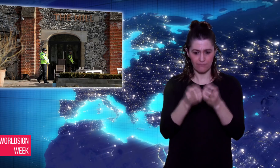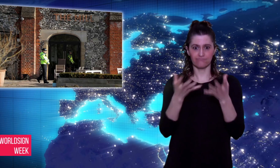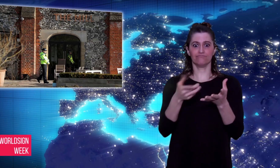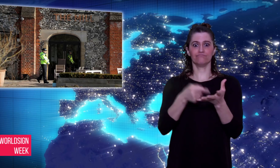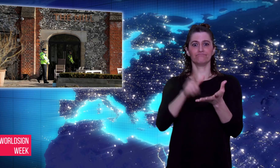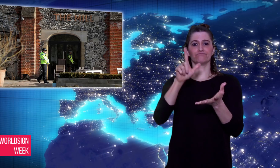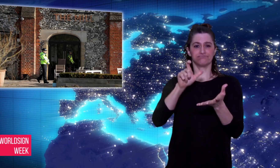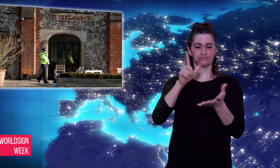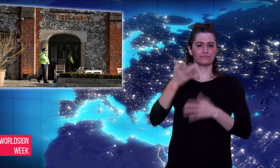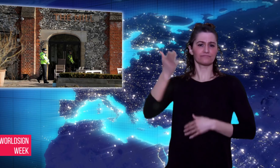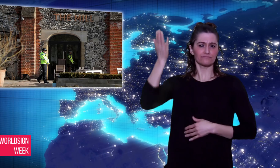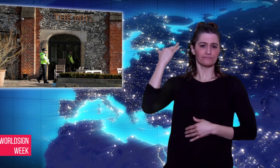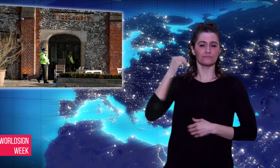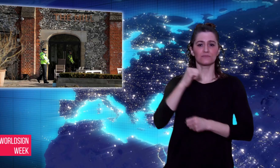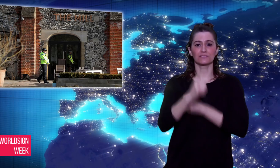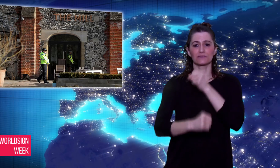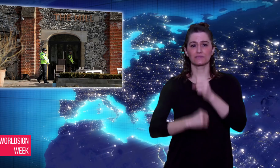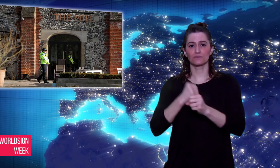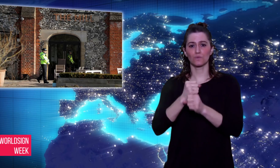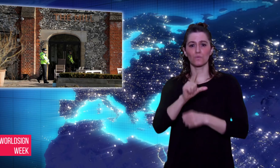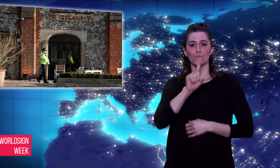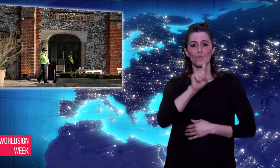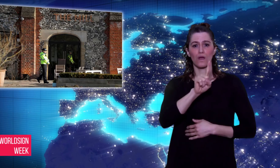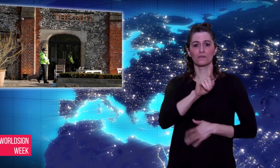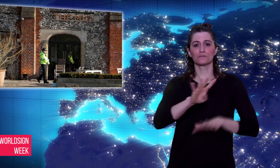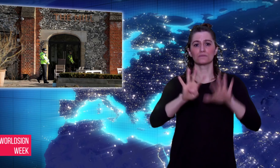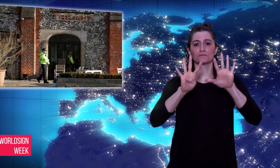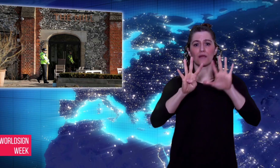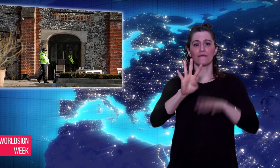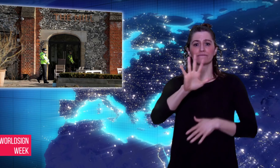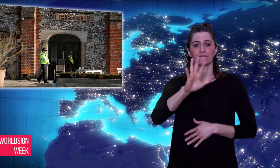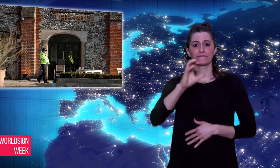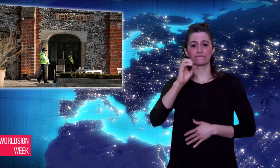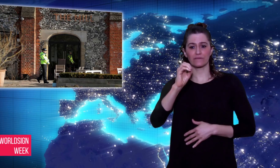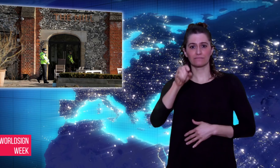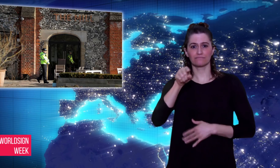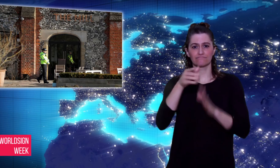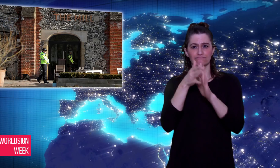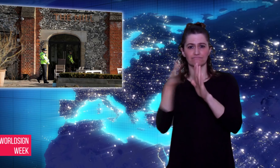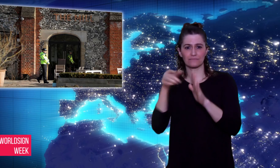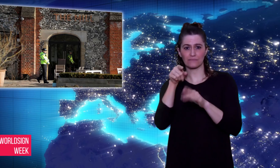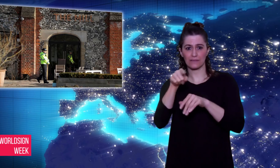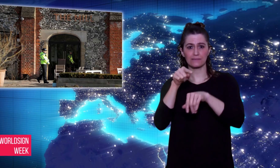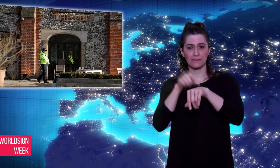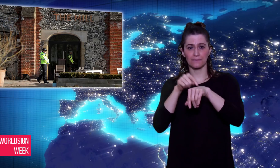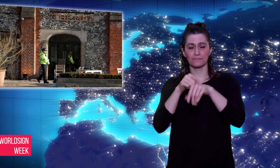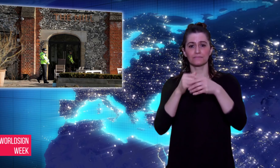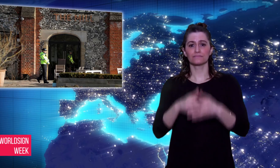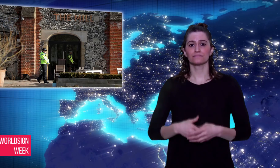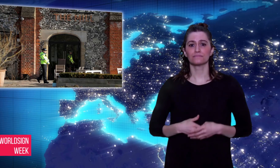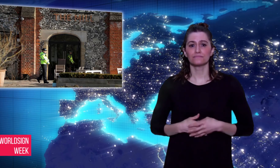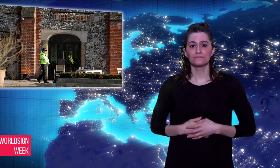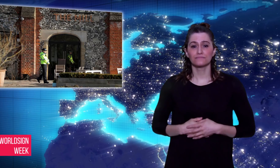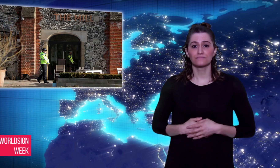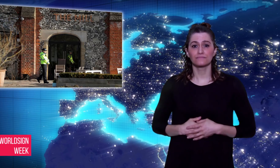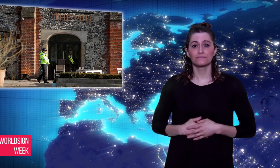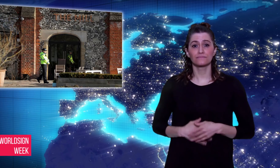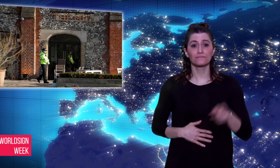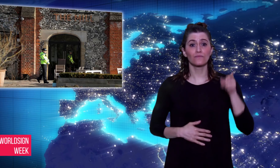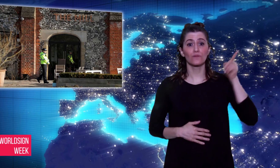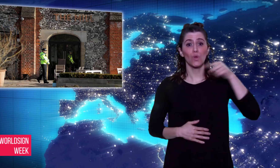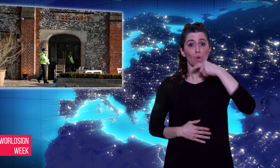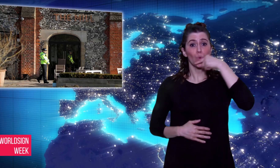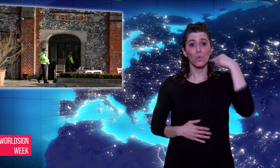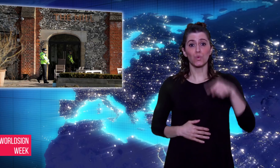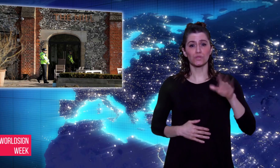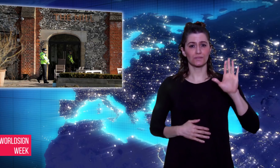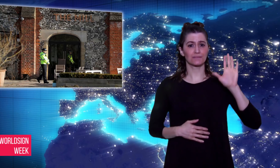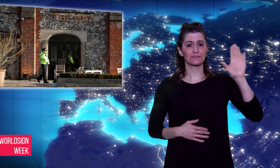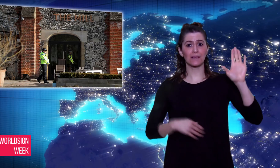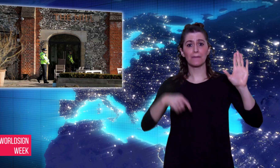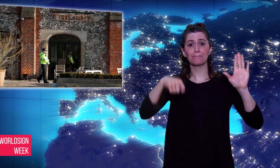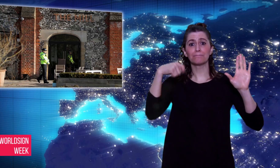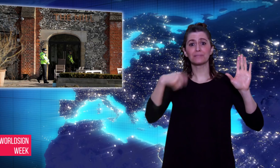Russian president Vladimir Putin had